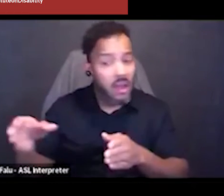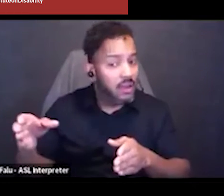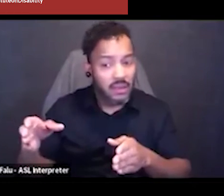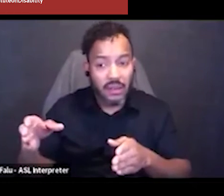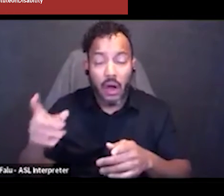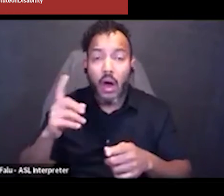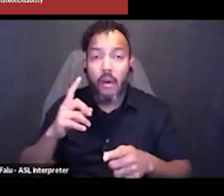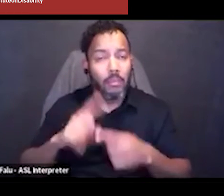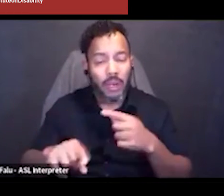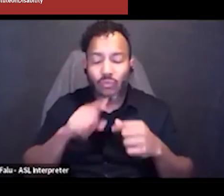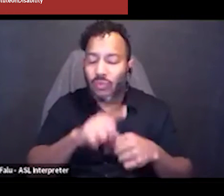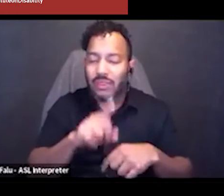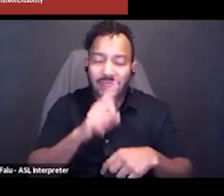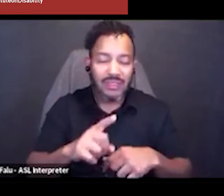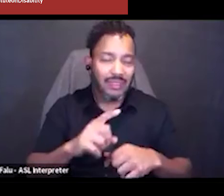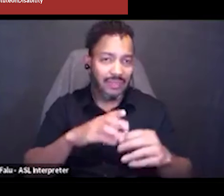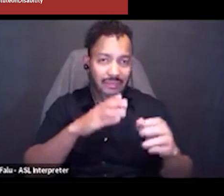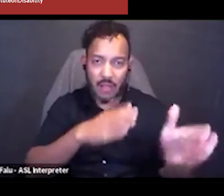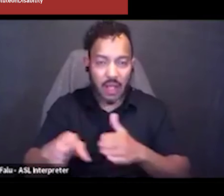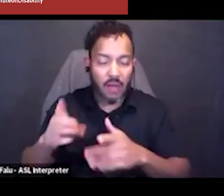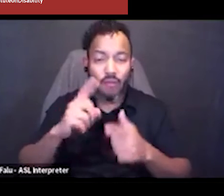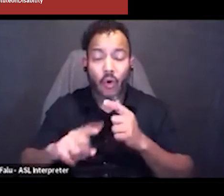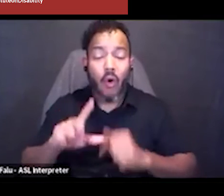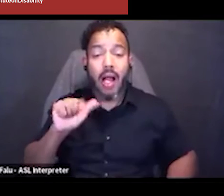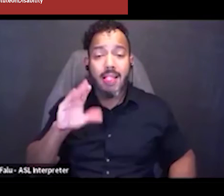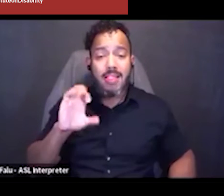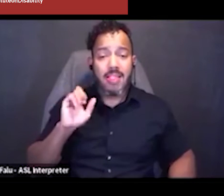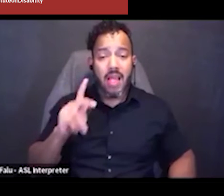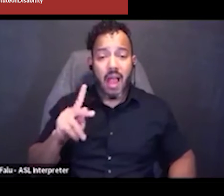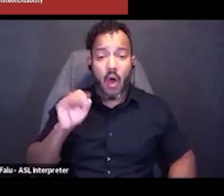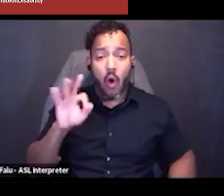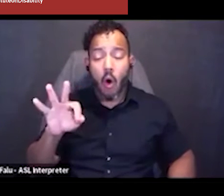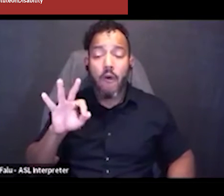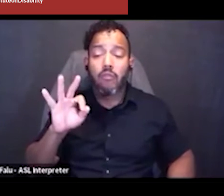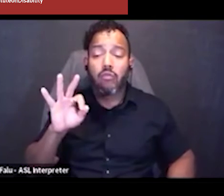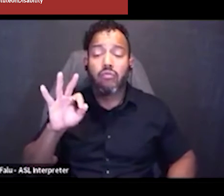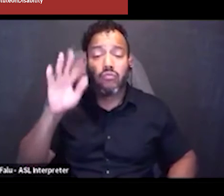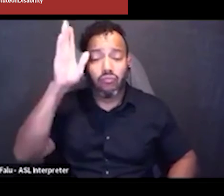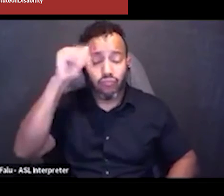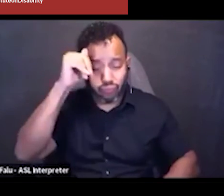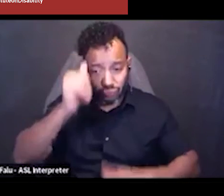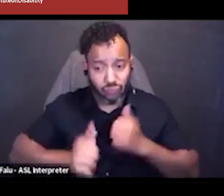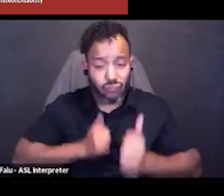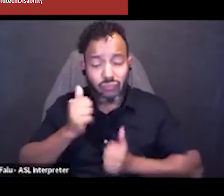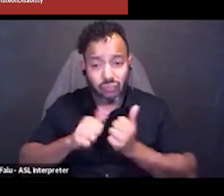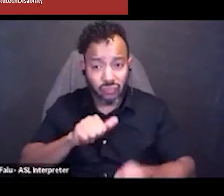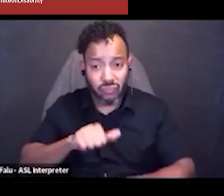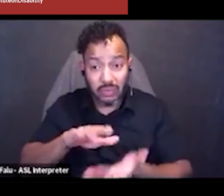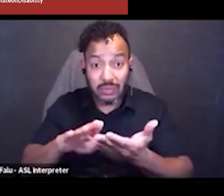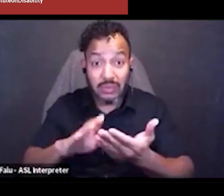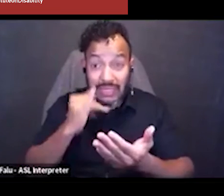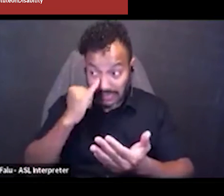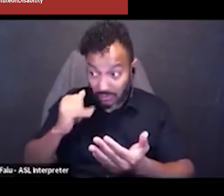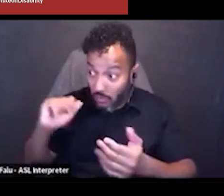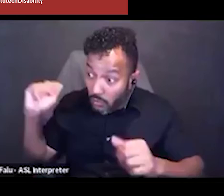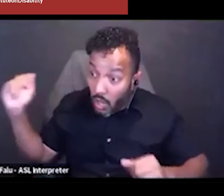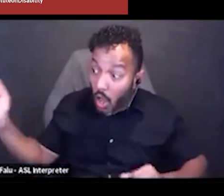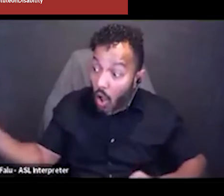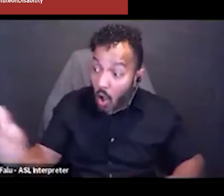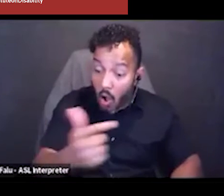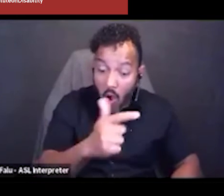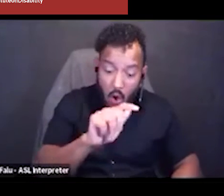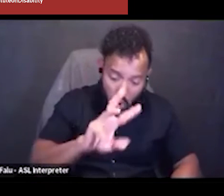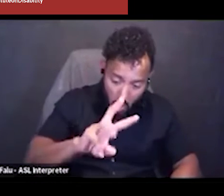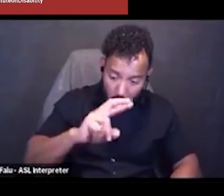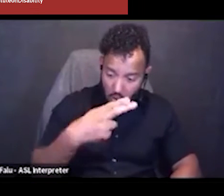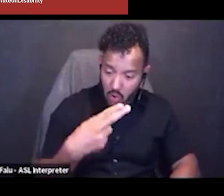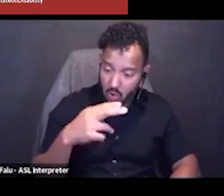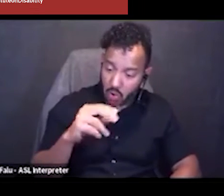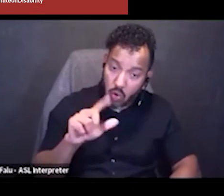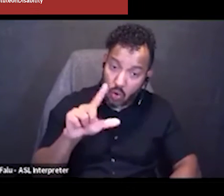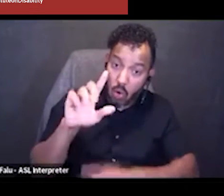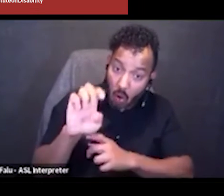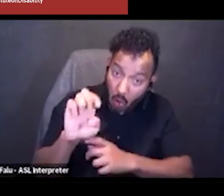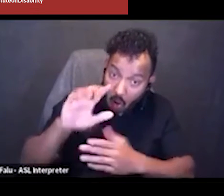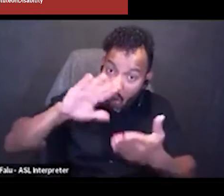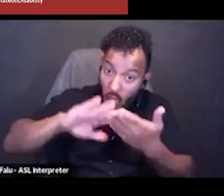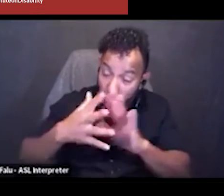If we don't engage the whole community and if we don't invest in making communities accessible